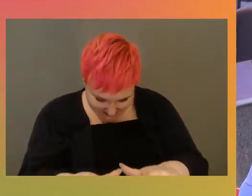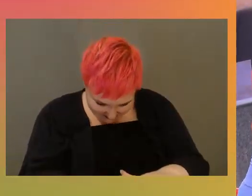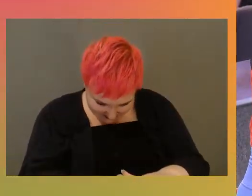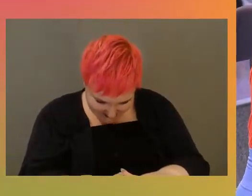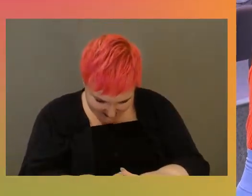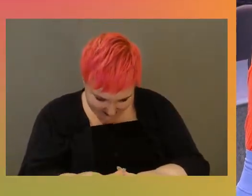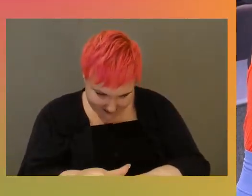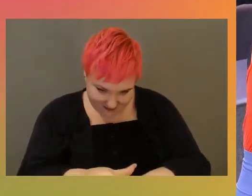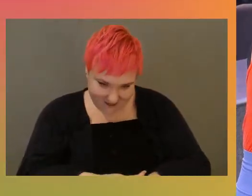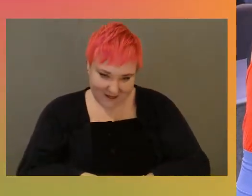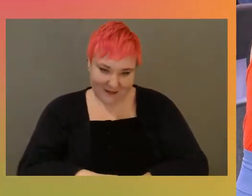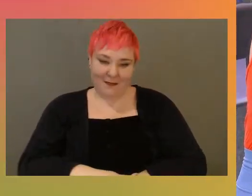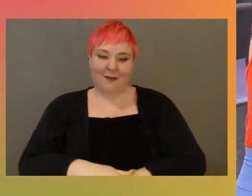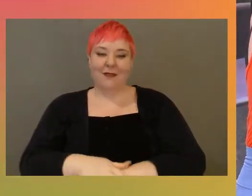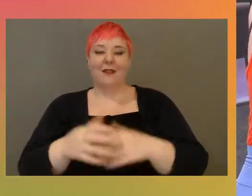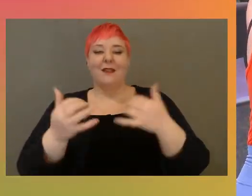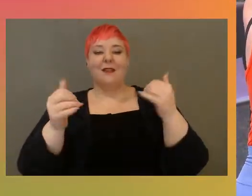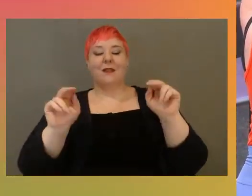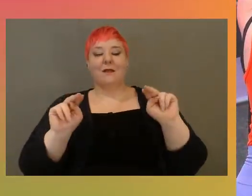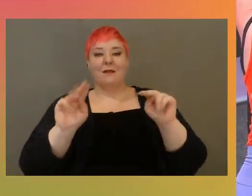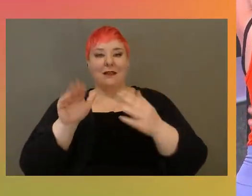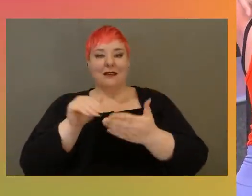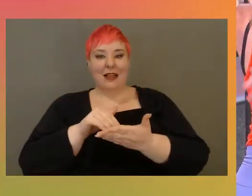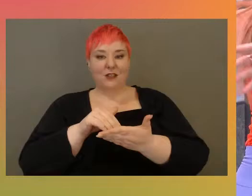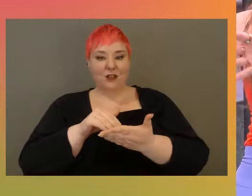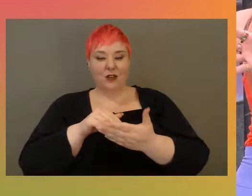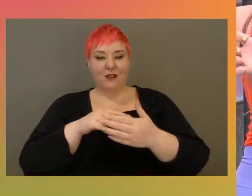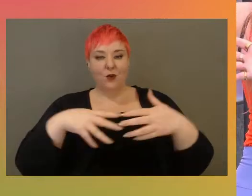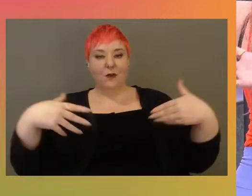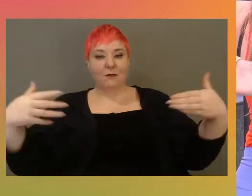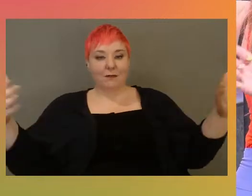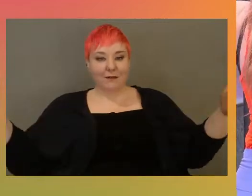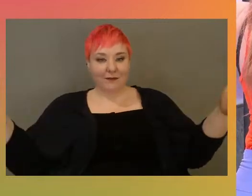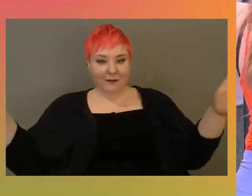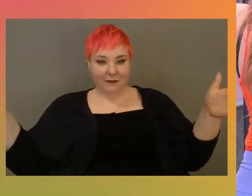INHALE, LIFT THE HEAD.